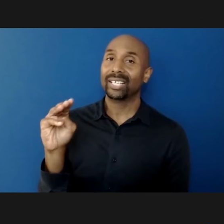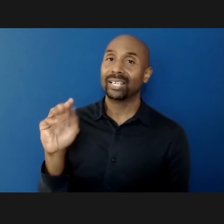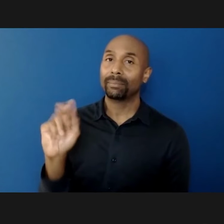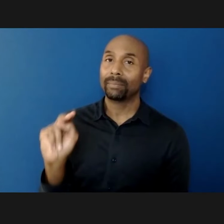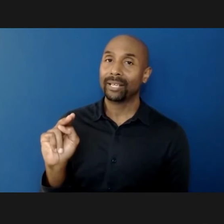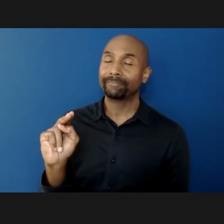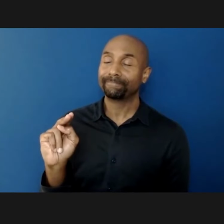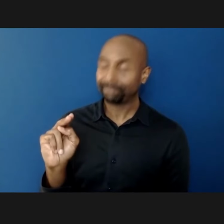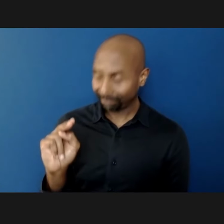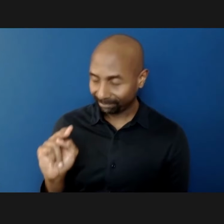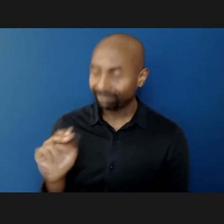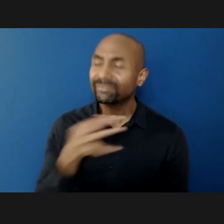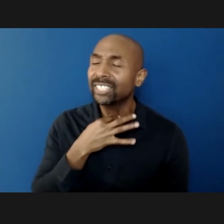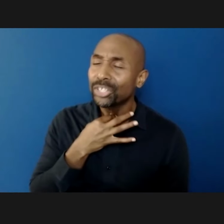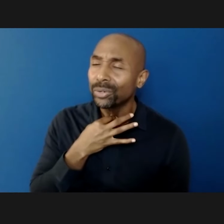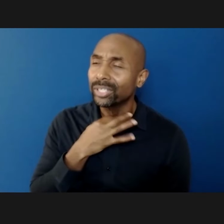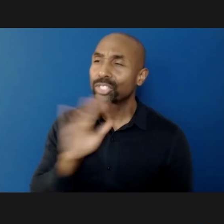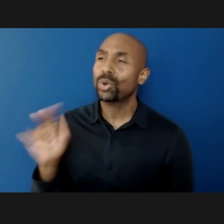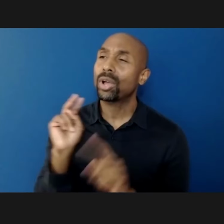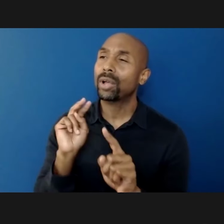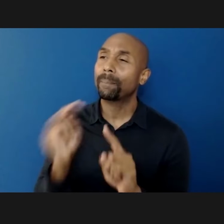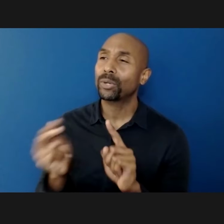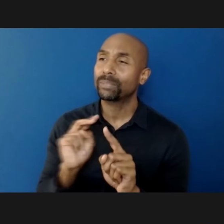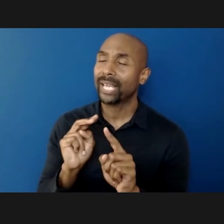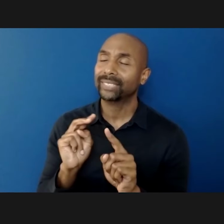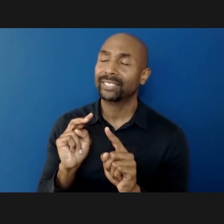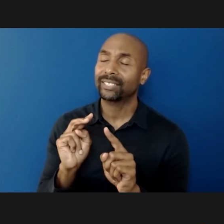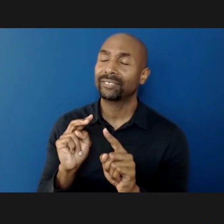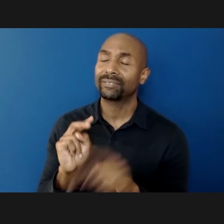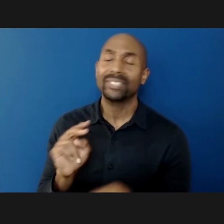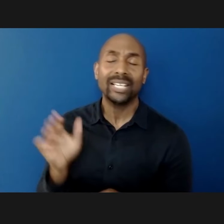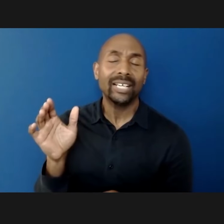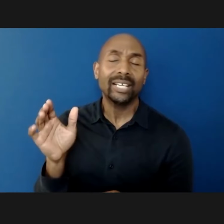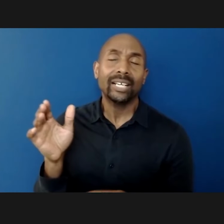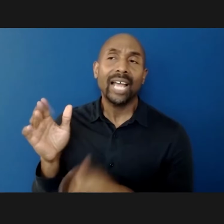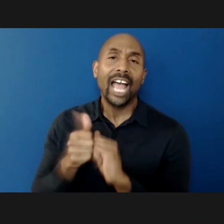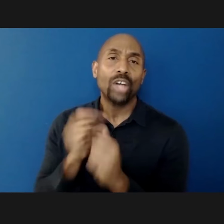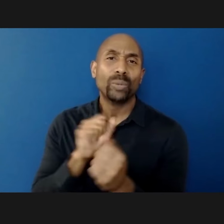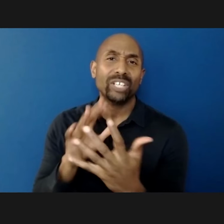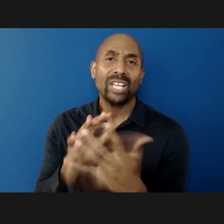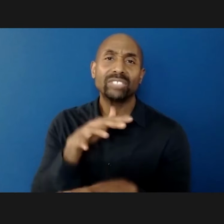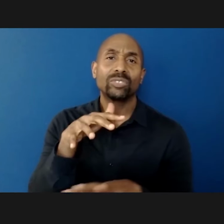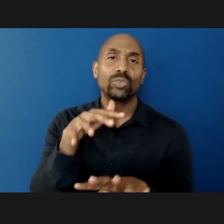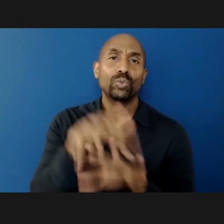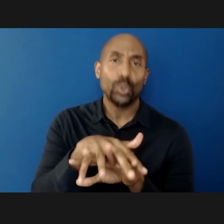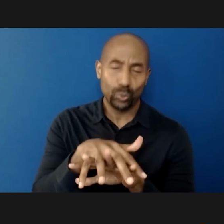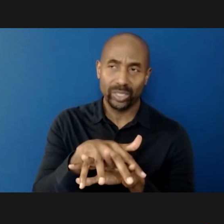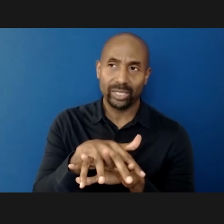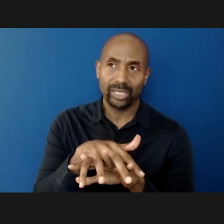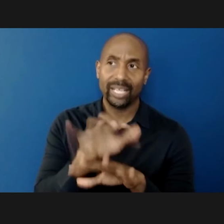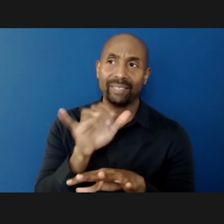hear your perspective on how, you know, we address the roots of these issues, you know,